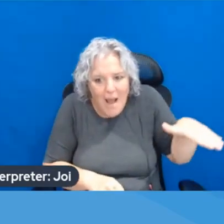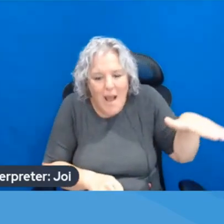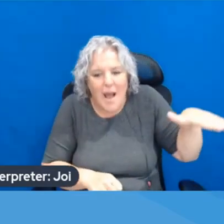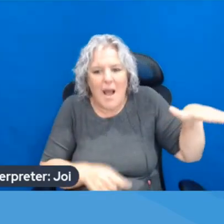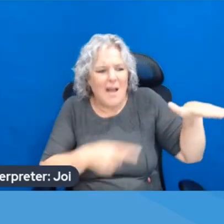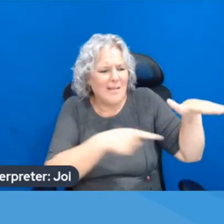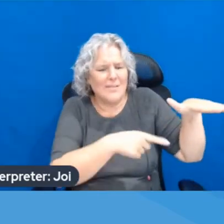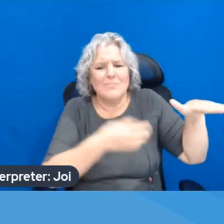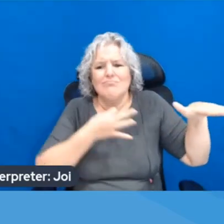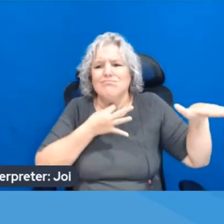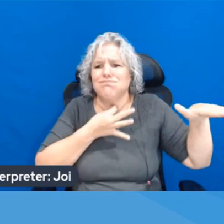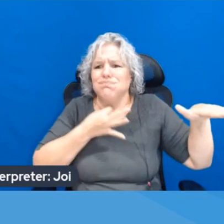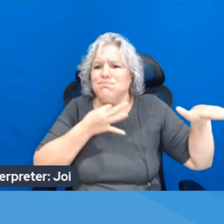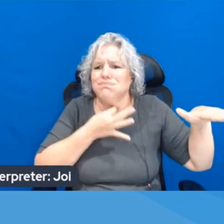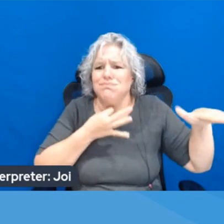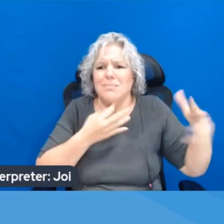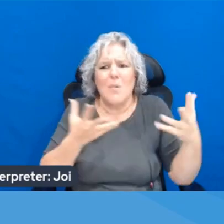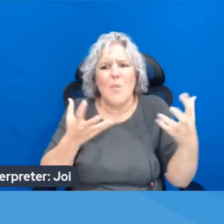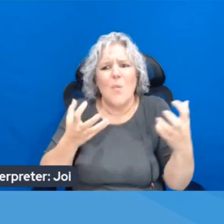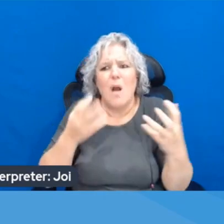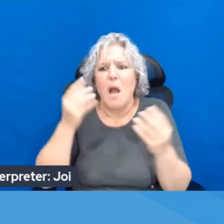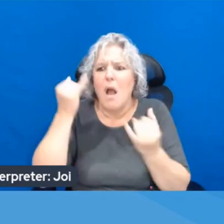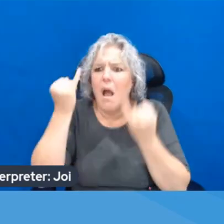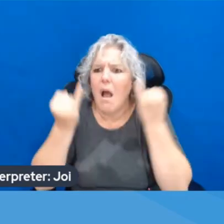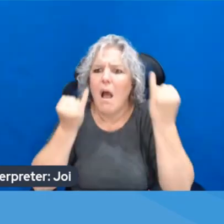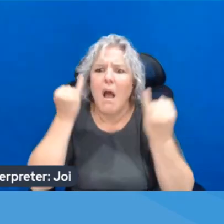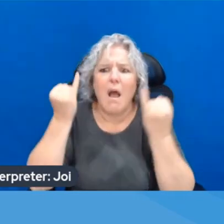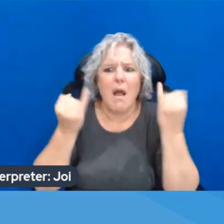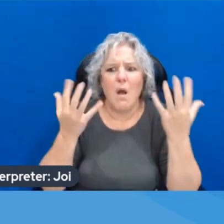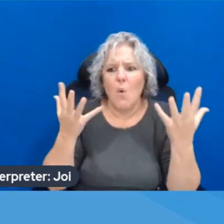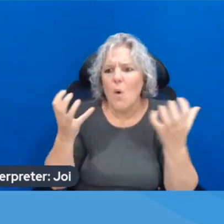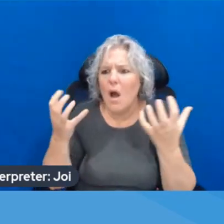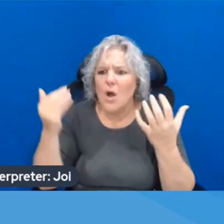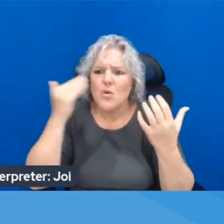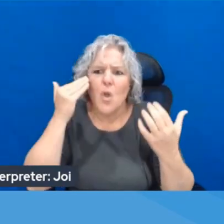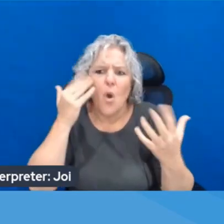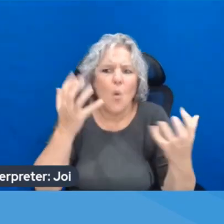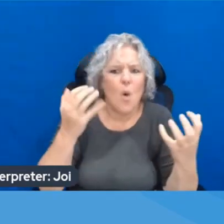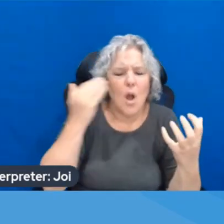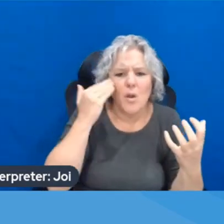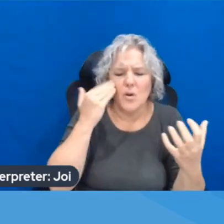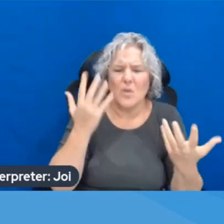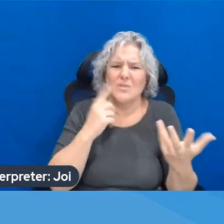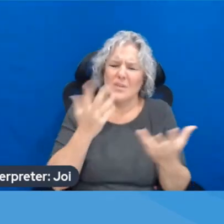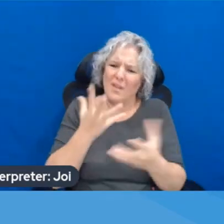for the world around them. And all children are capable of engaging in STEM opportunities.